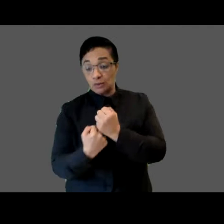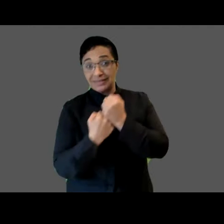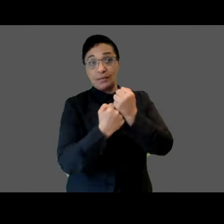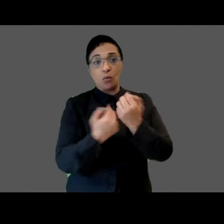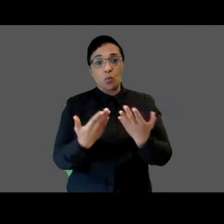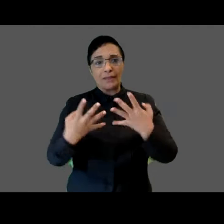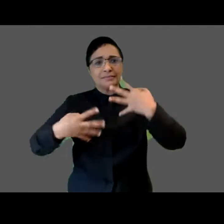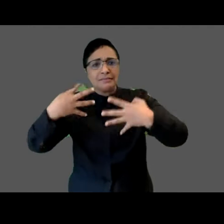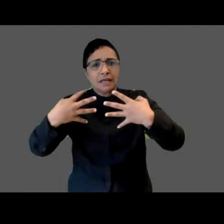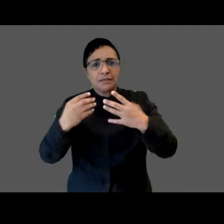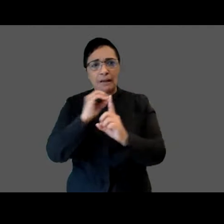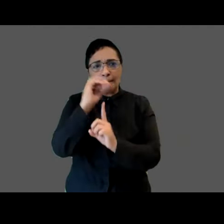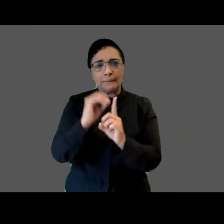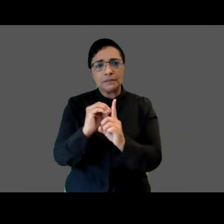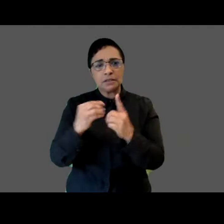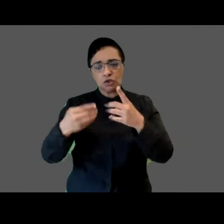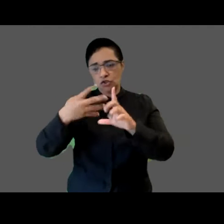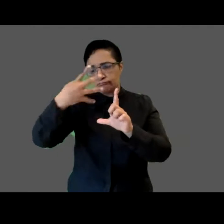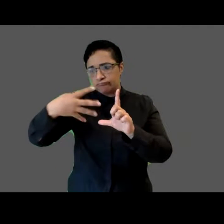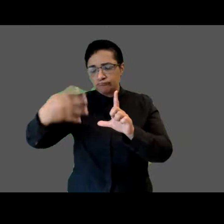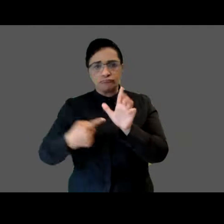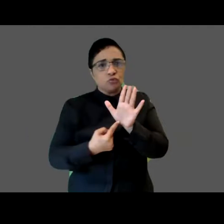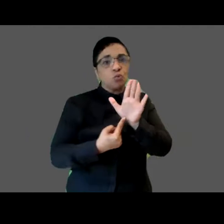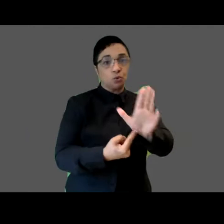that comes from the information that is collected through the data.